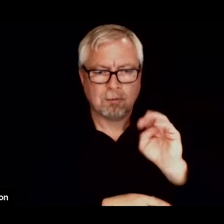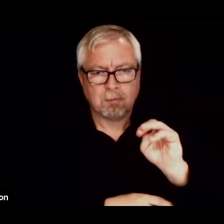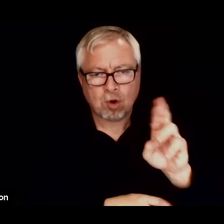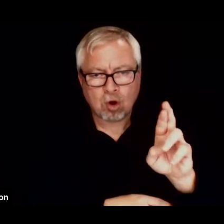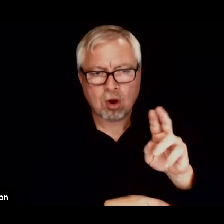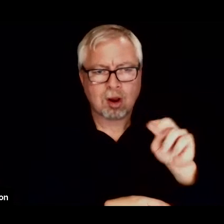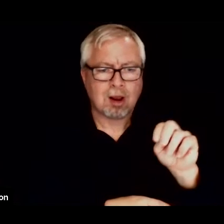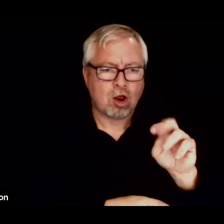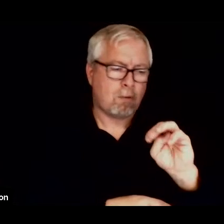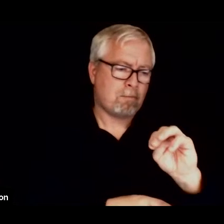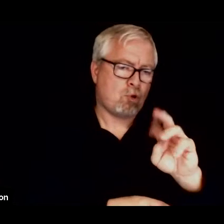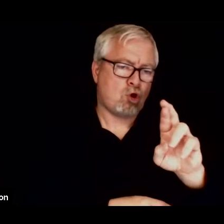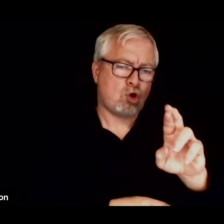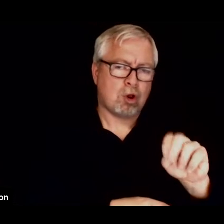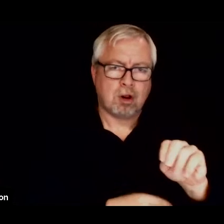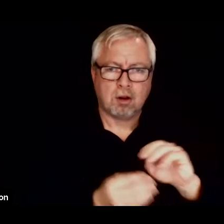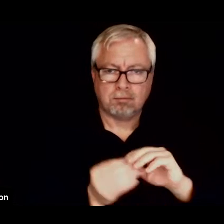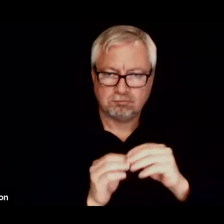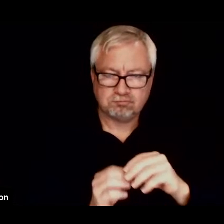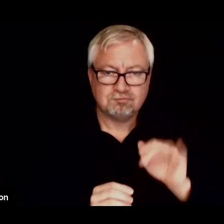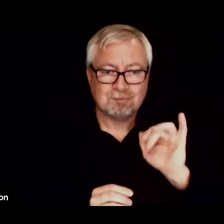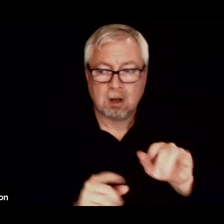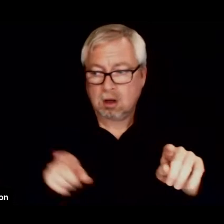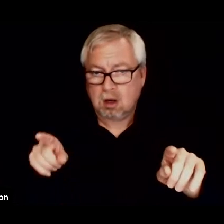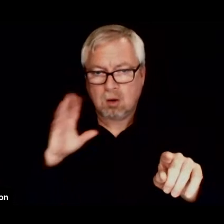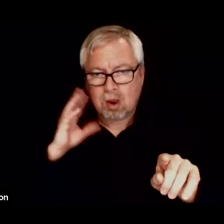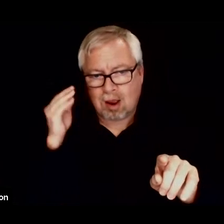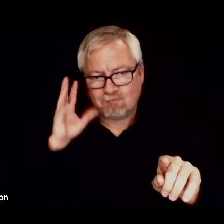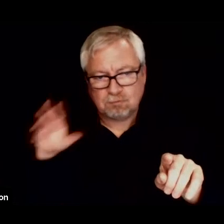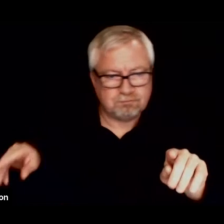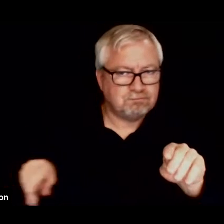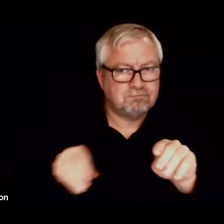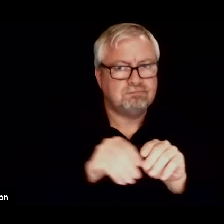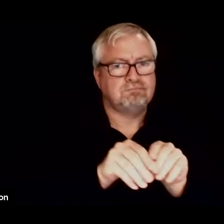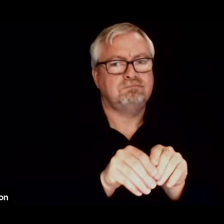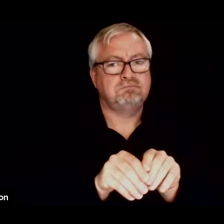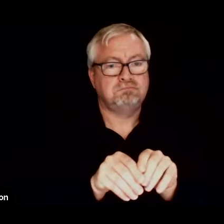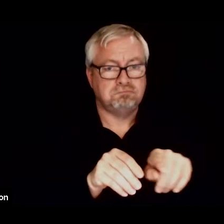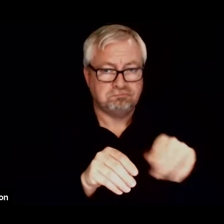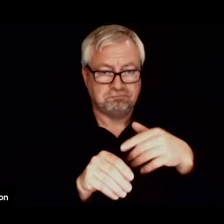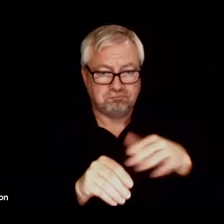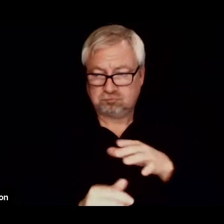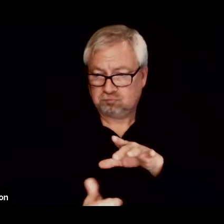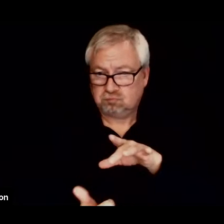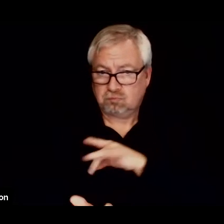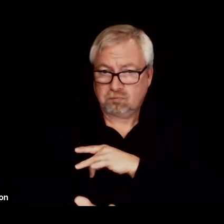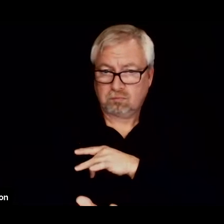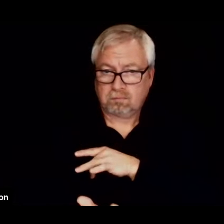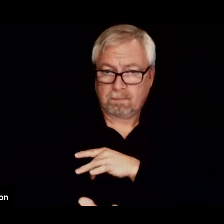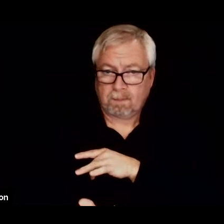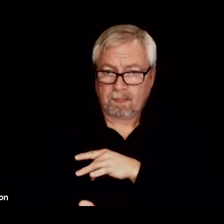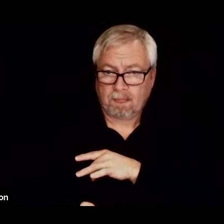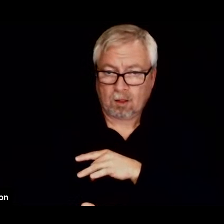goal is that at least with these initial vaccines that the second doses will be scheduled by the